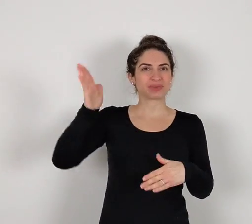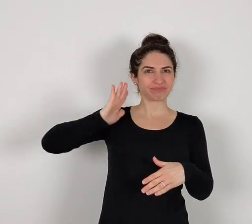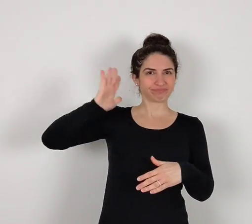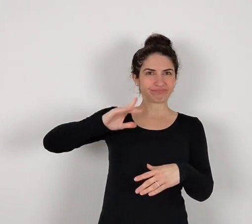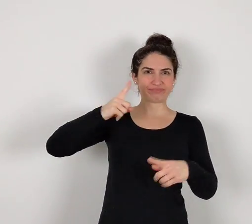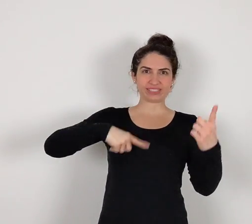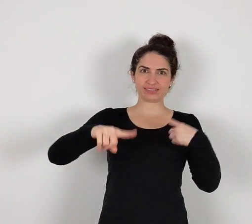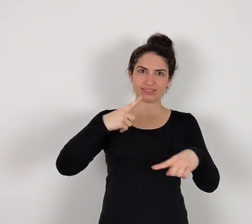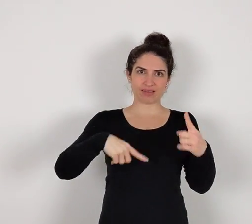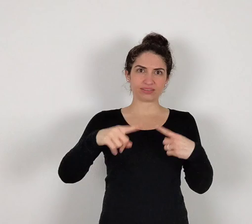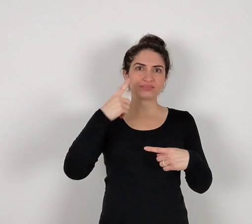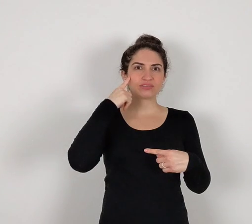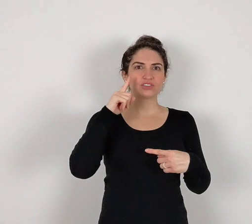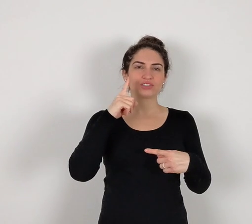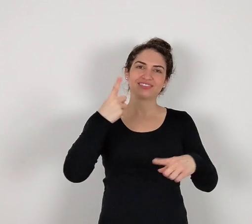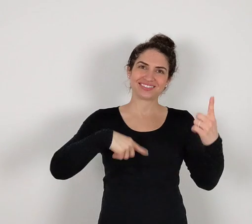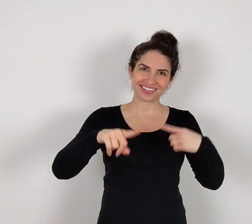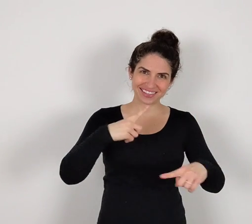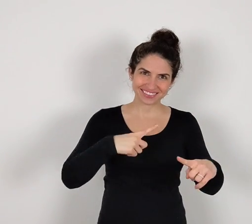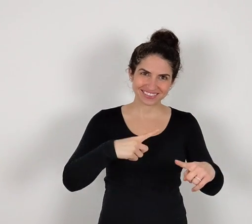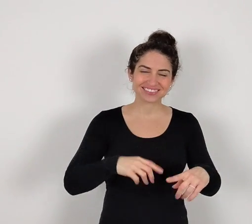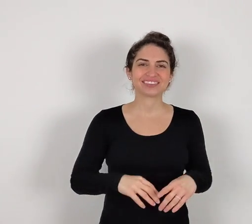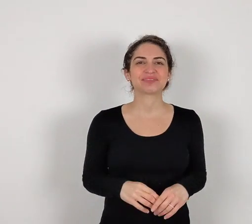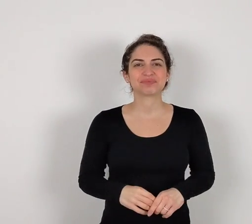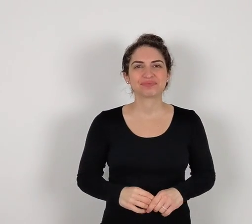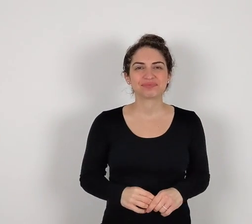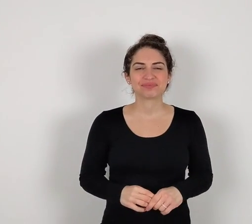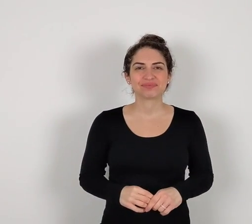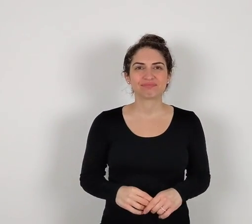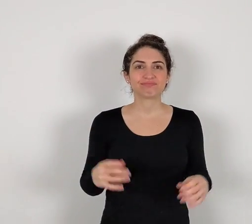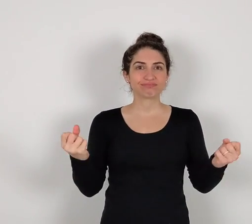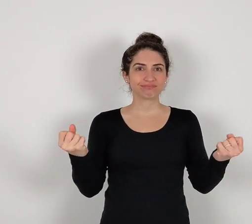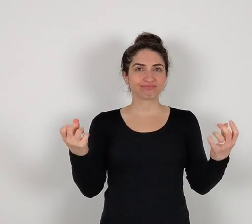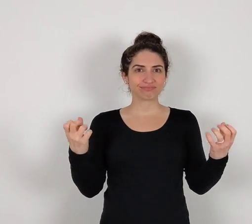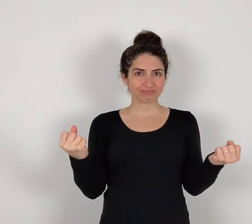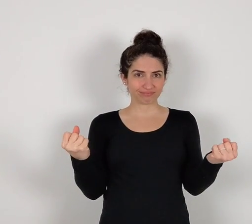or maybe an older sign for signing. Sign.